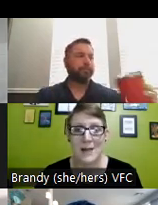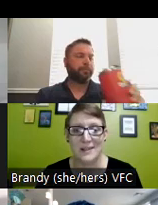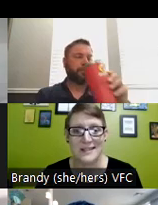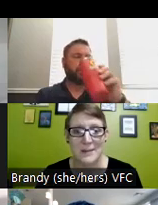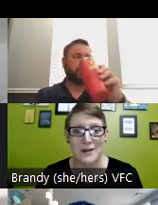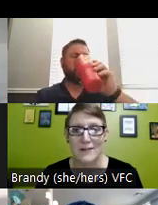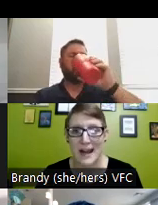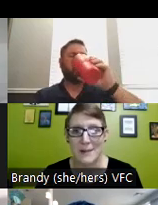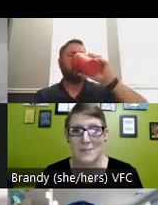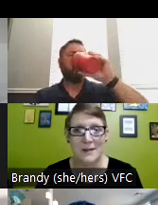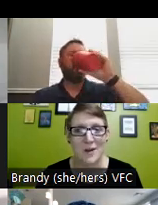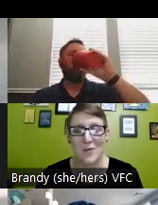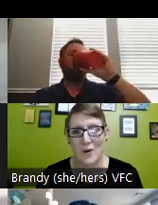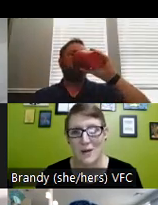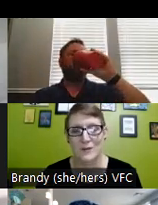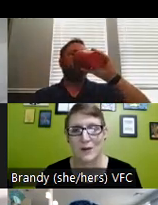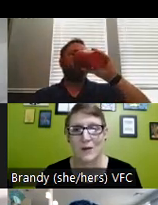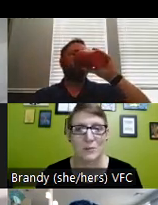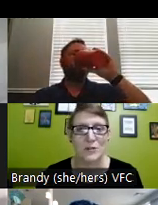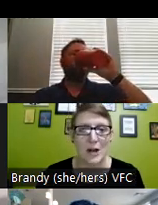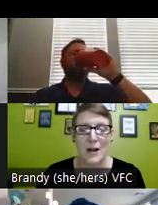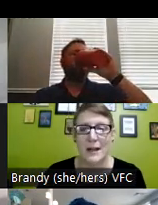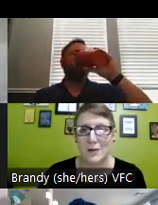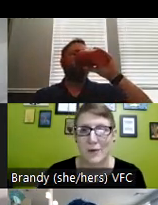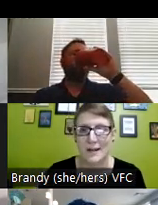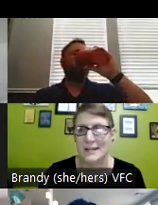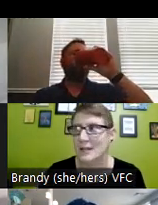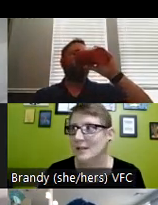the chat, please type your name, your pronouns if you're comfortable sharing, and your organization.